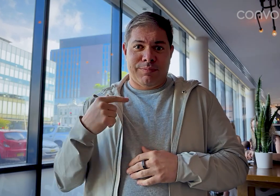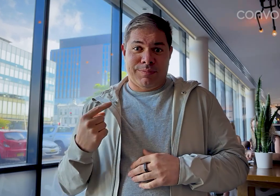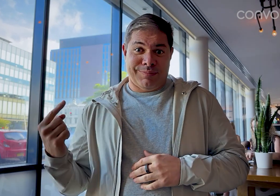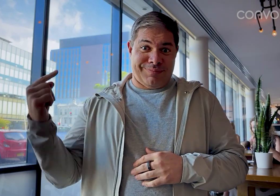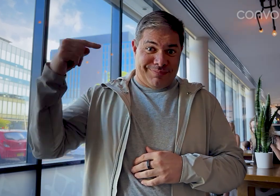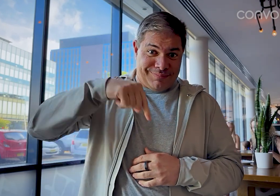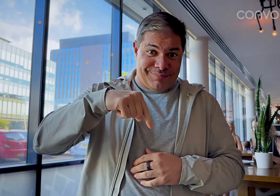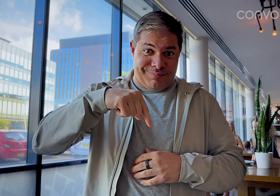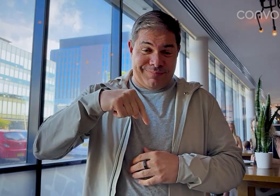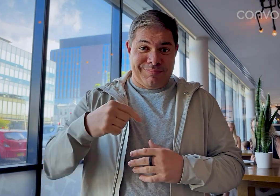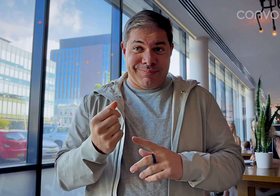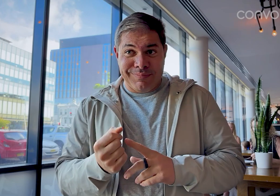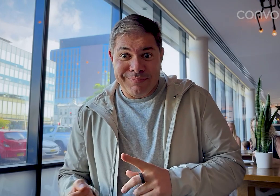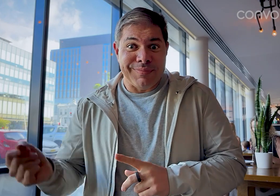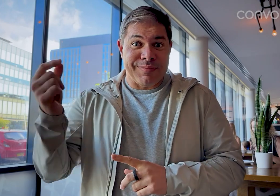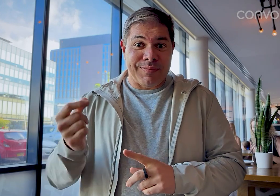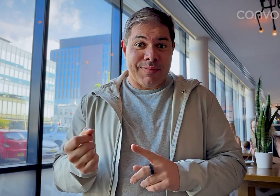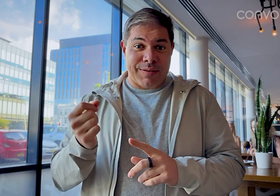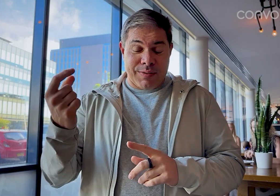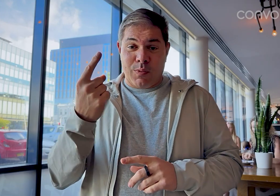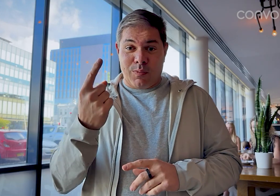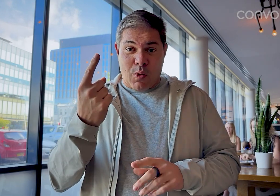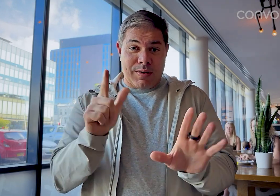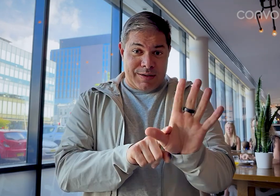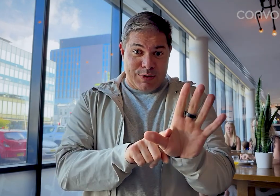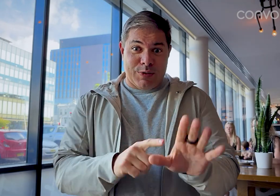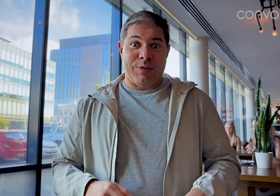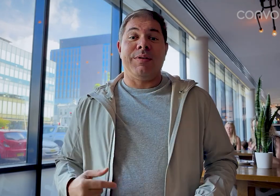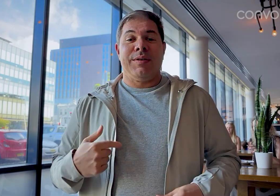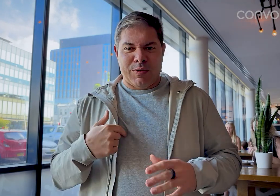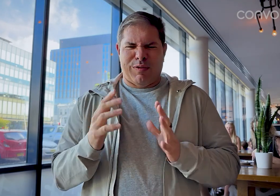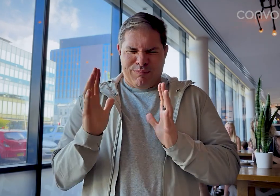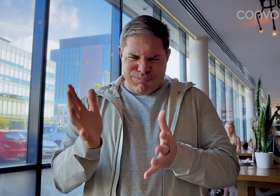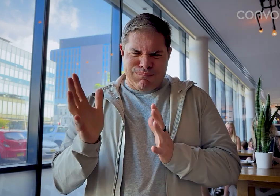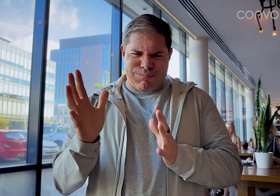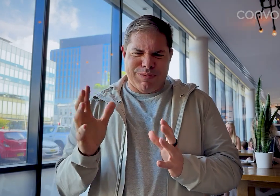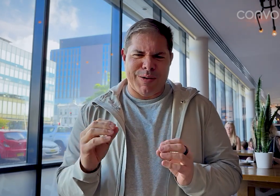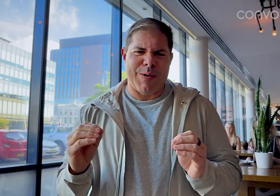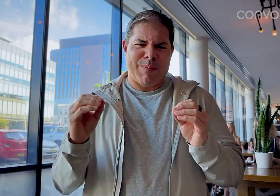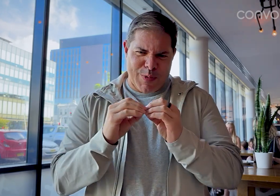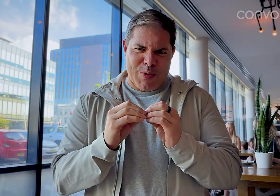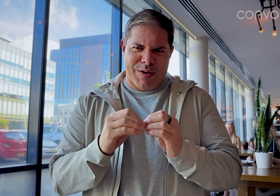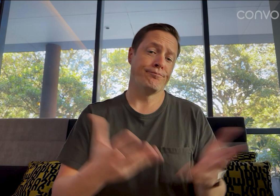and I plan to return to Australia in a year's time. I hope by then that I’ll be more confident and able to chat with all of you.